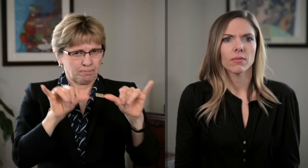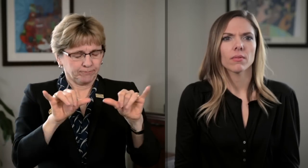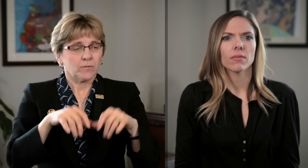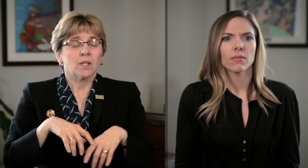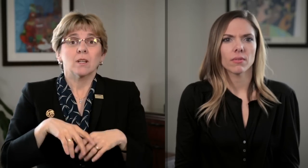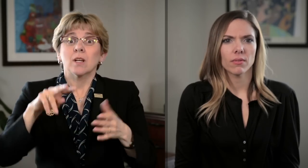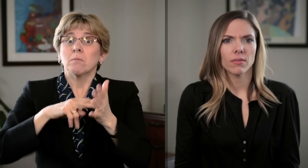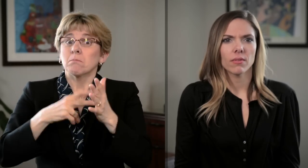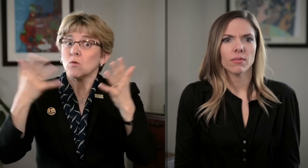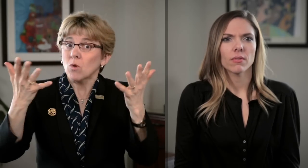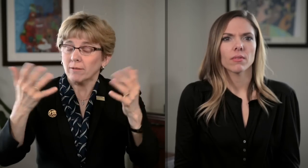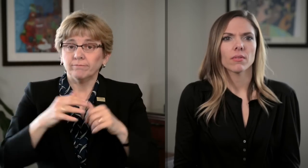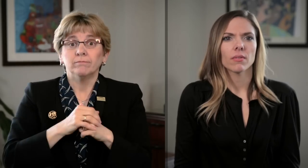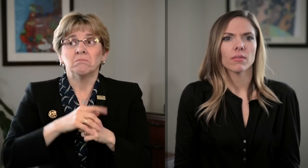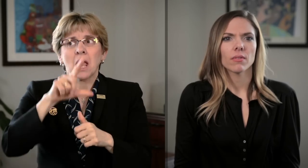In the same way. And what does that mean?